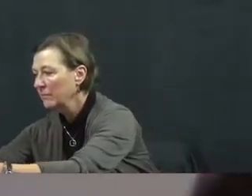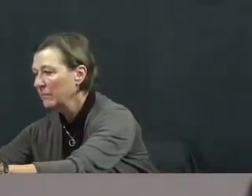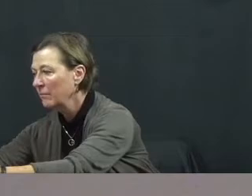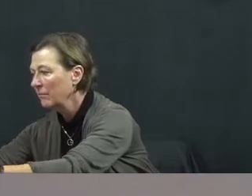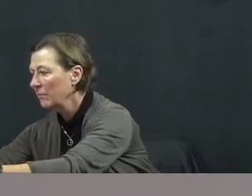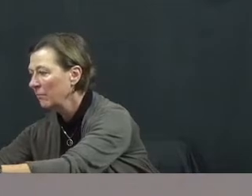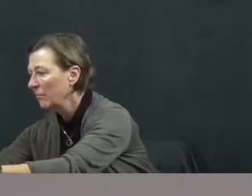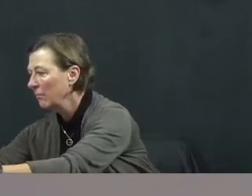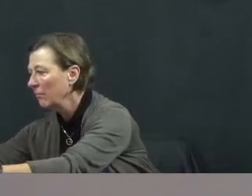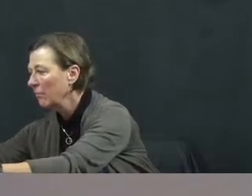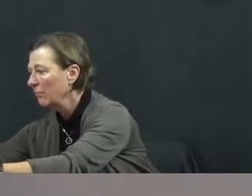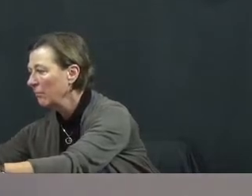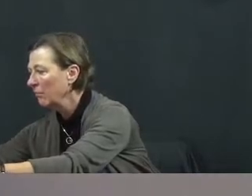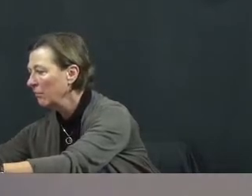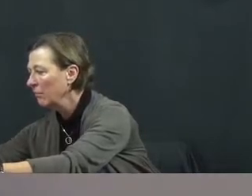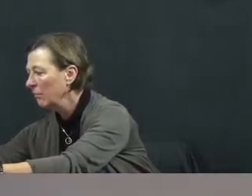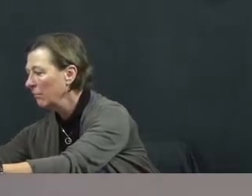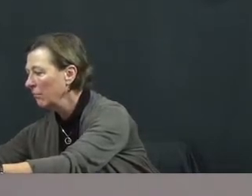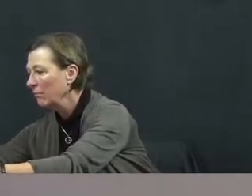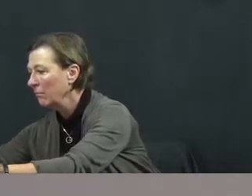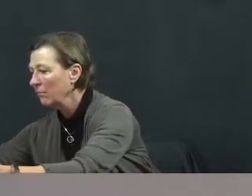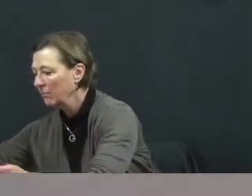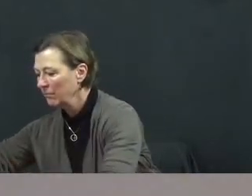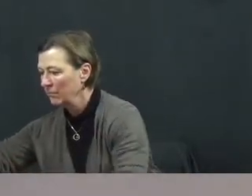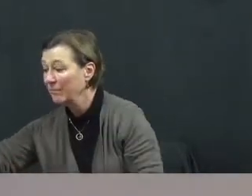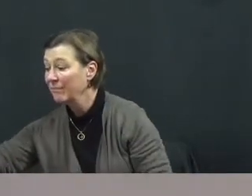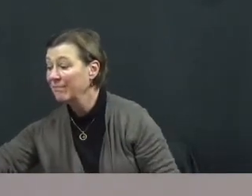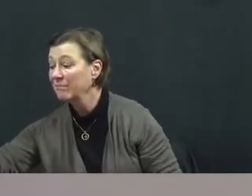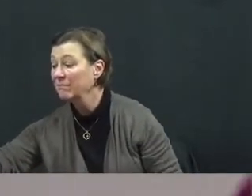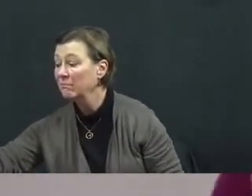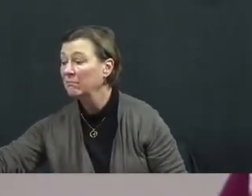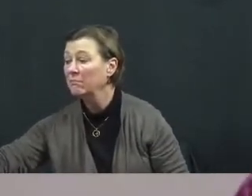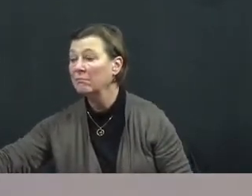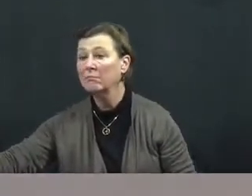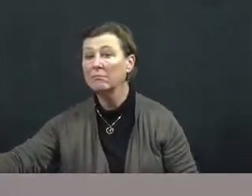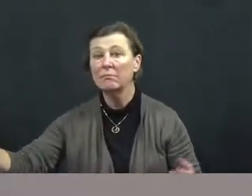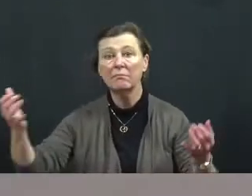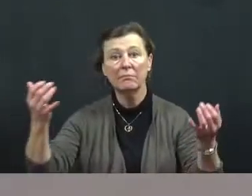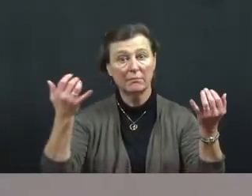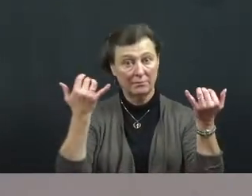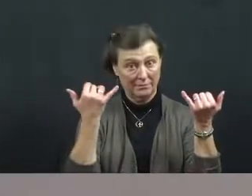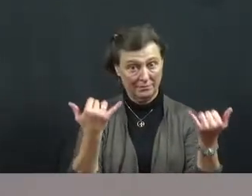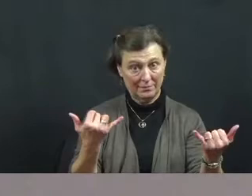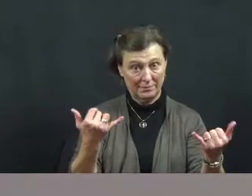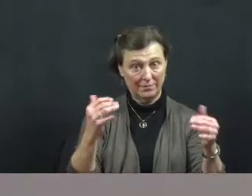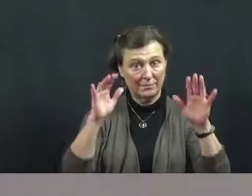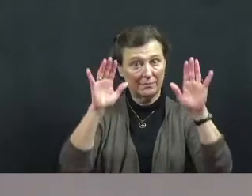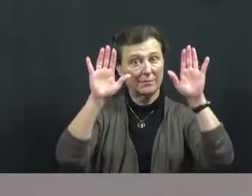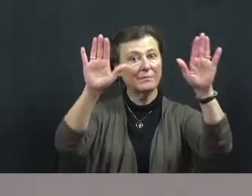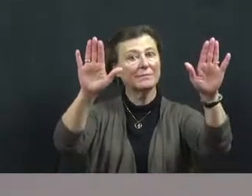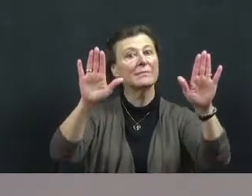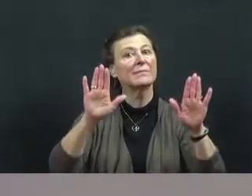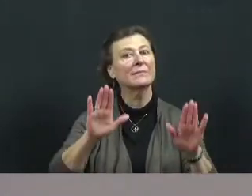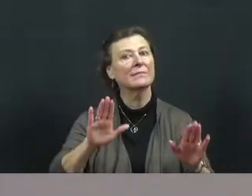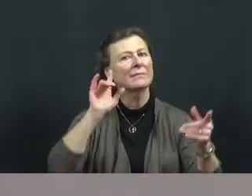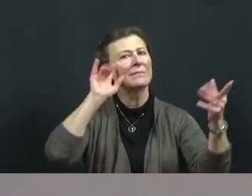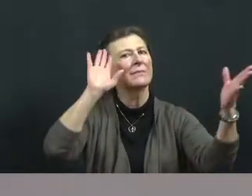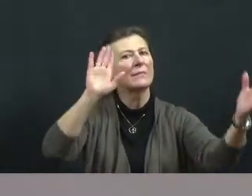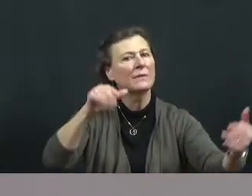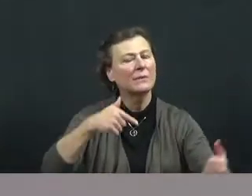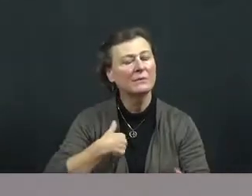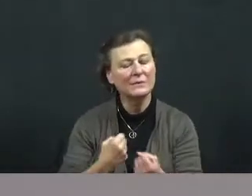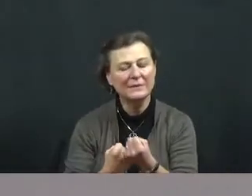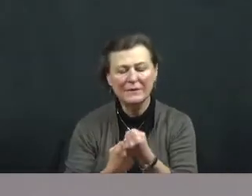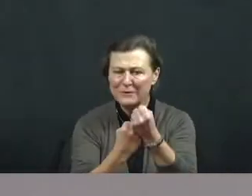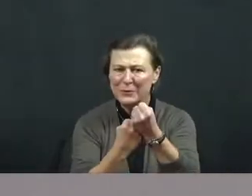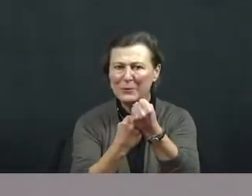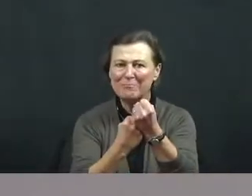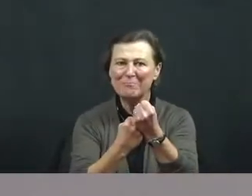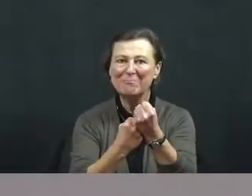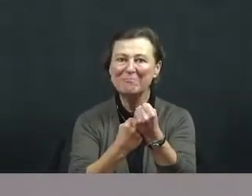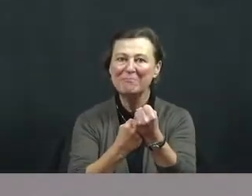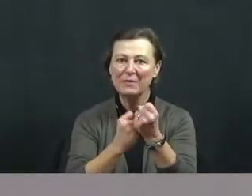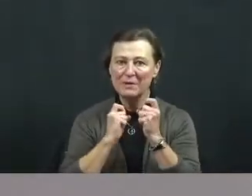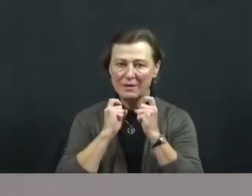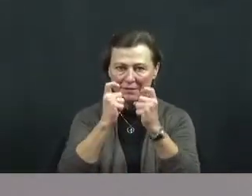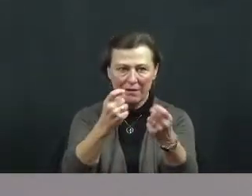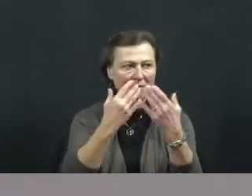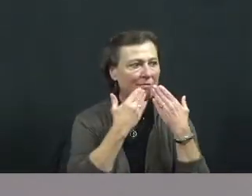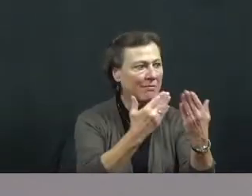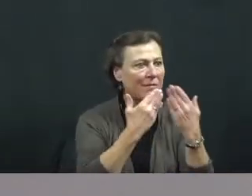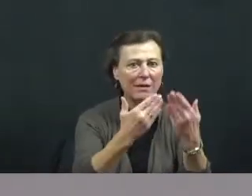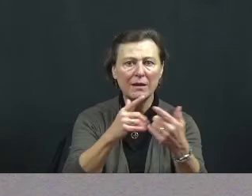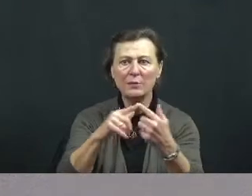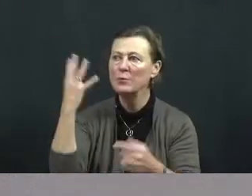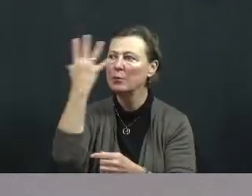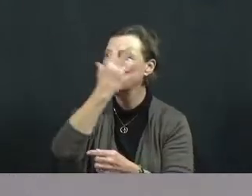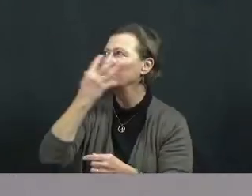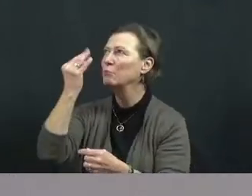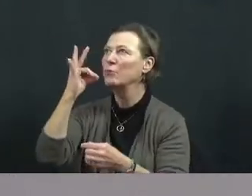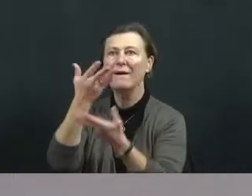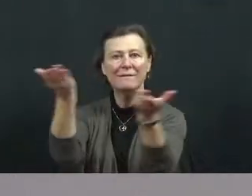This Sunday, may we affirm and give thanks to the beauty of the season.